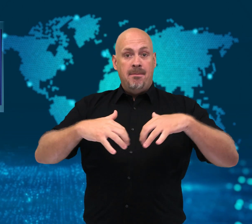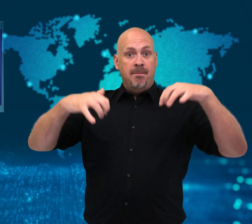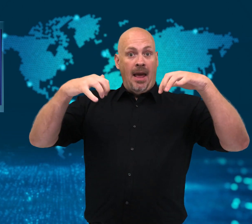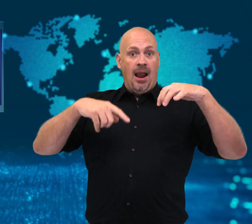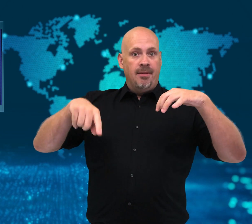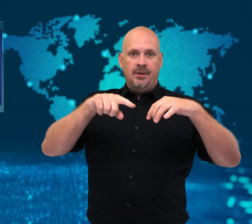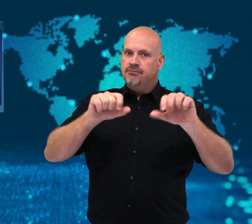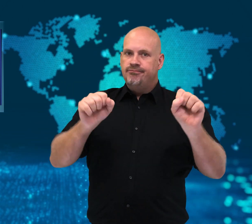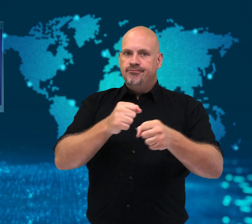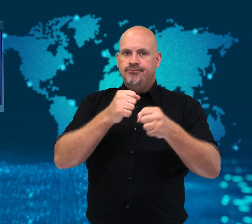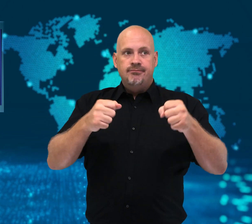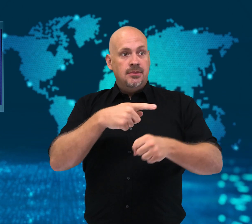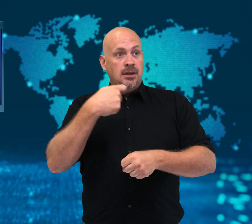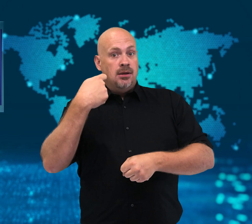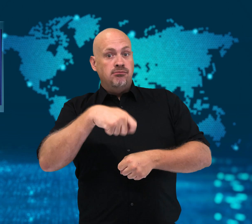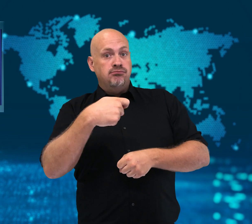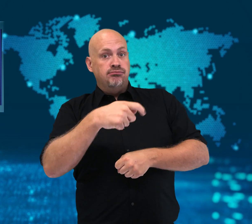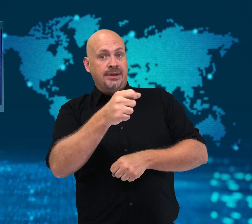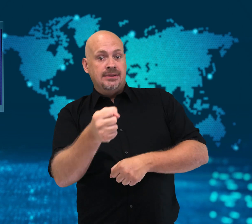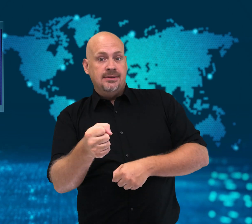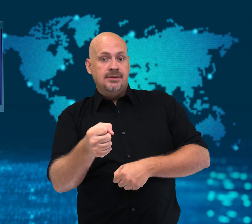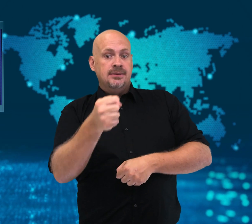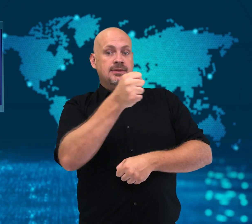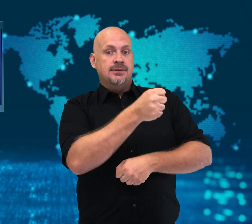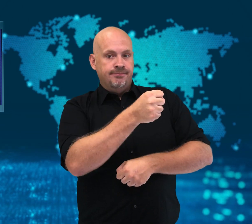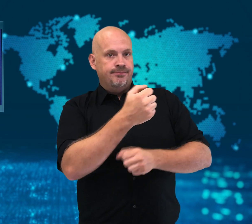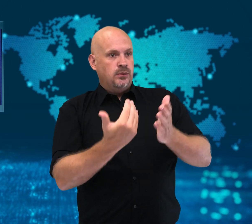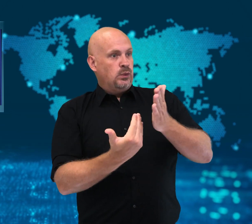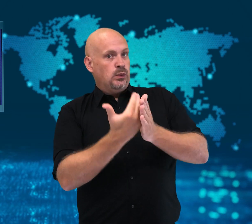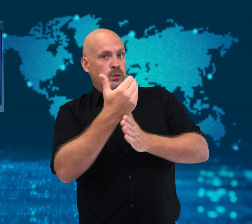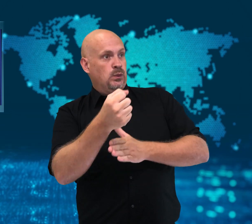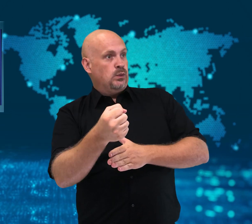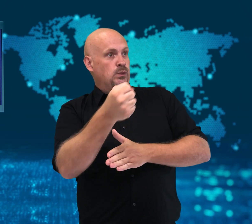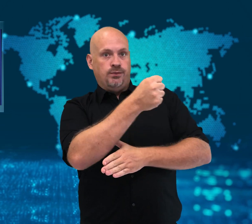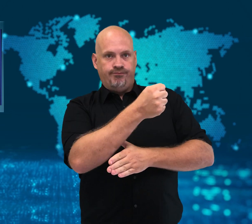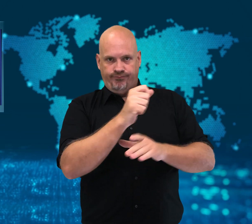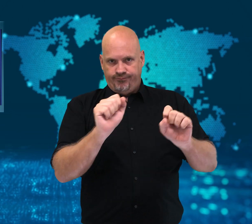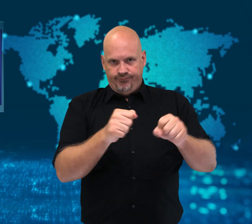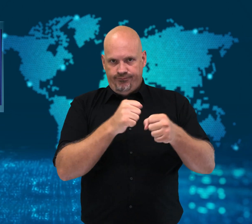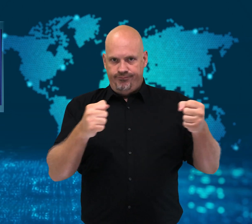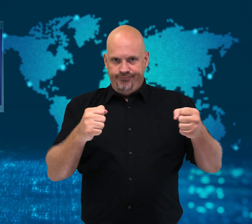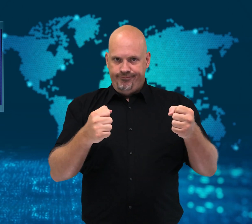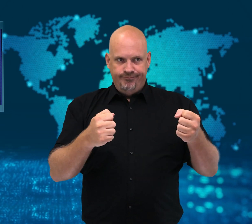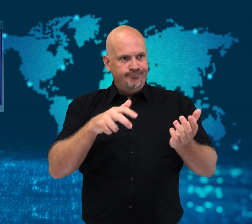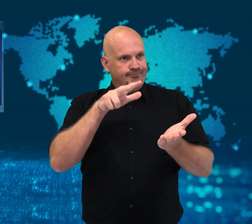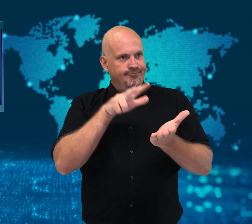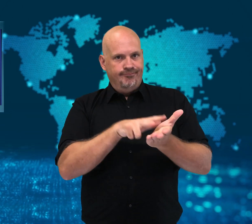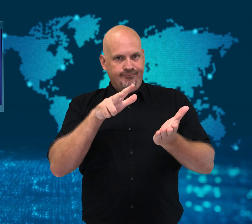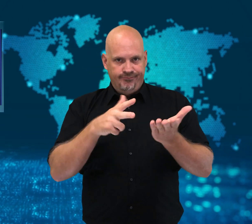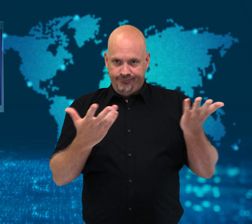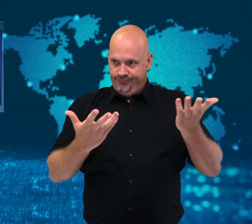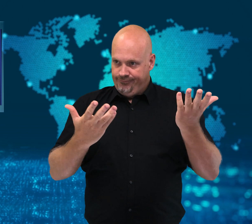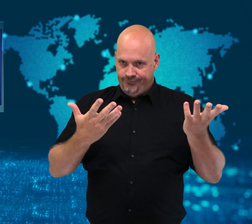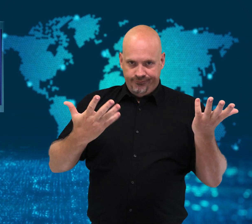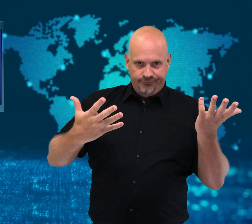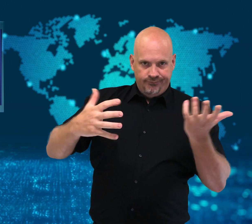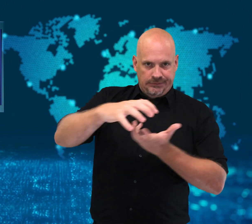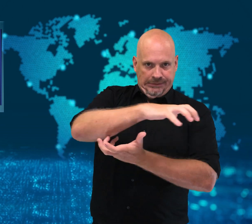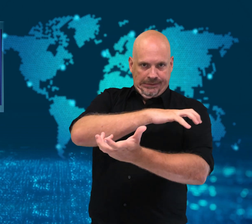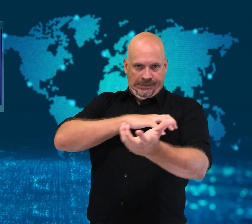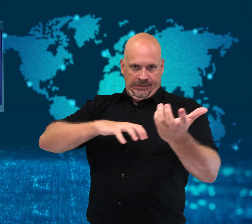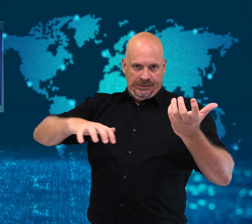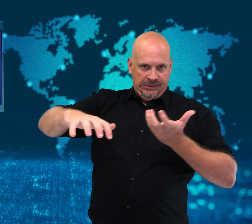The Parliament cannot approve the President’s replacement and the